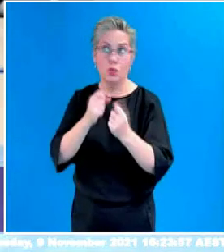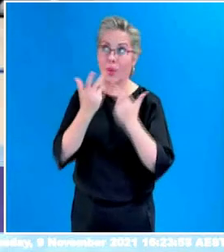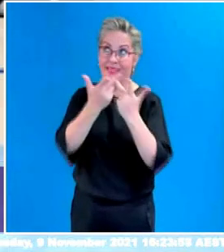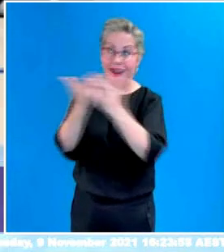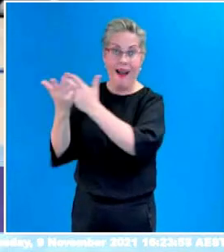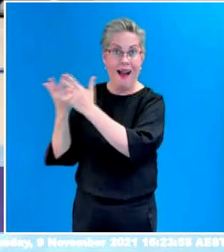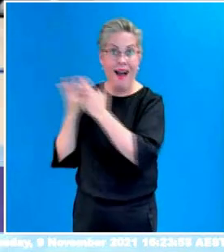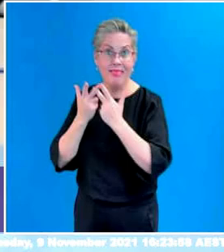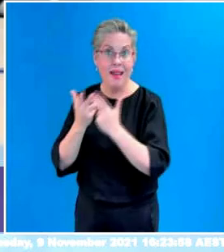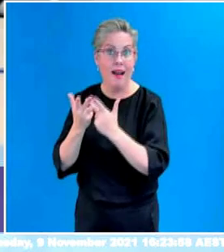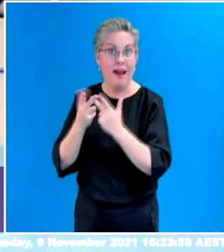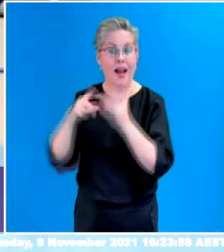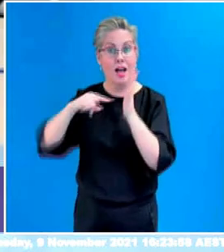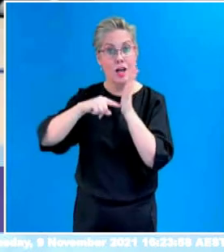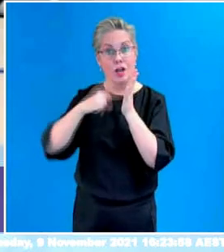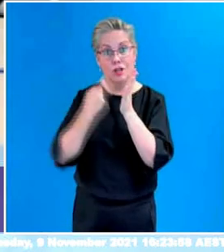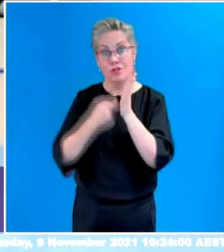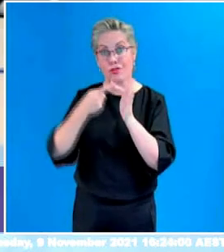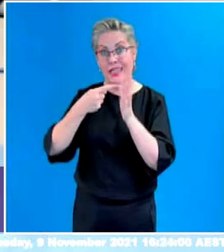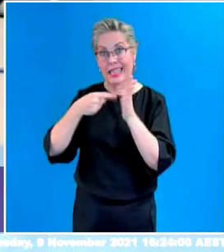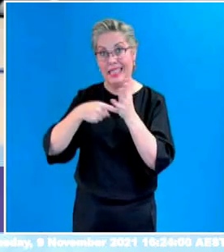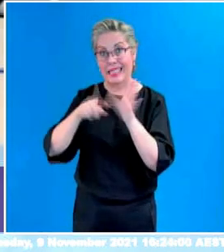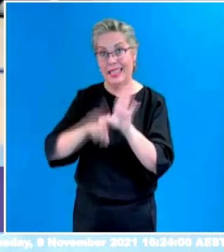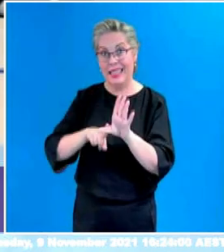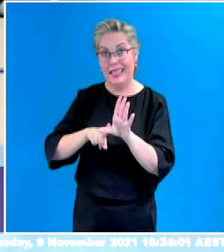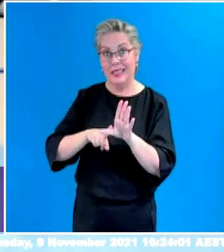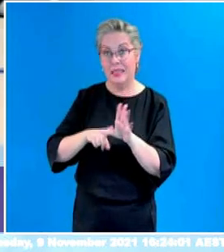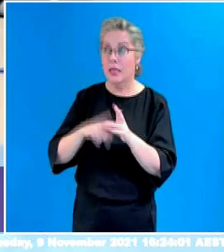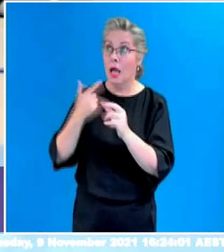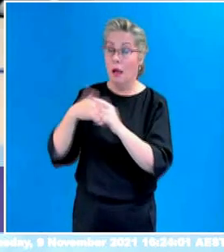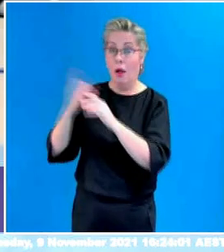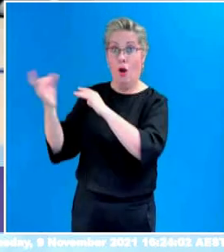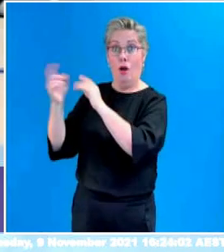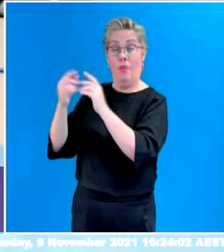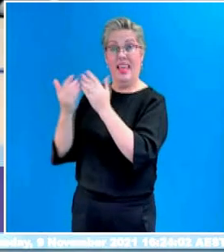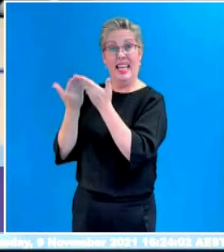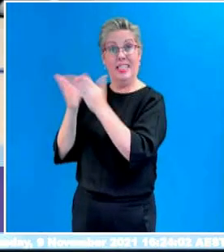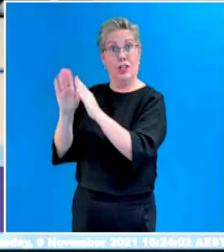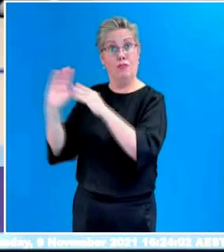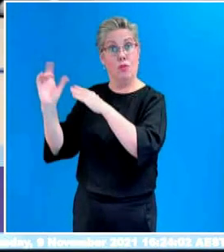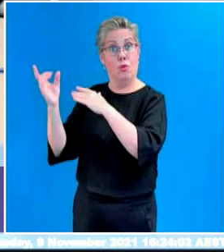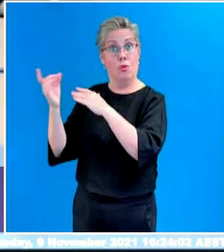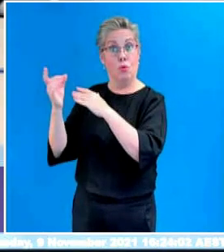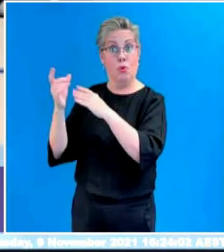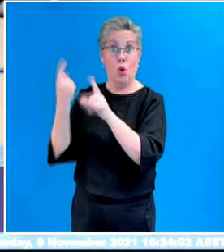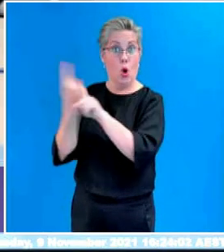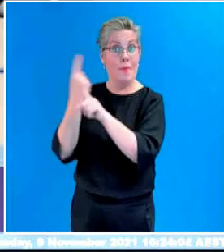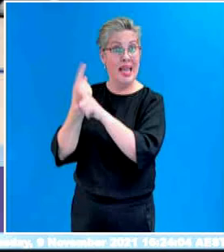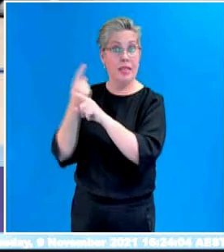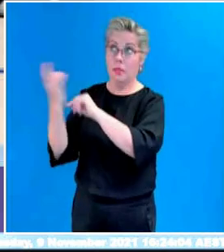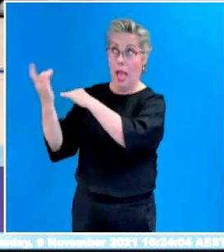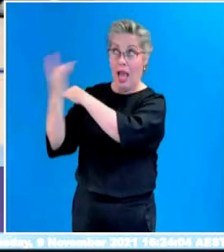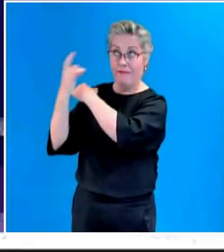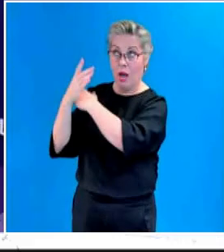Thank you. Now I will ask if any of the parties represented have any questions to put to